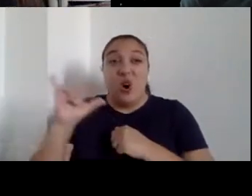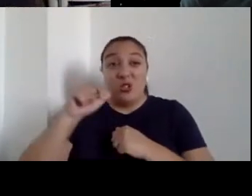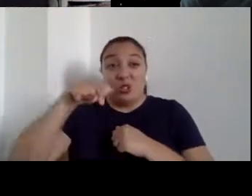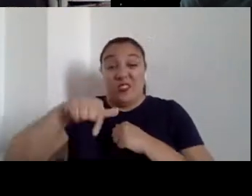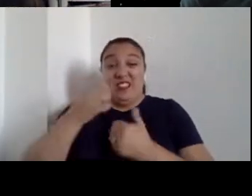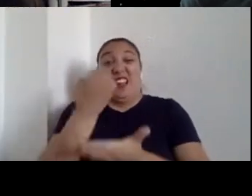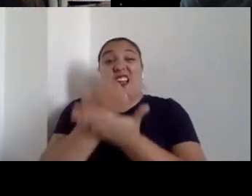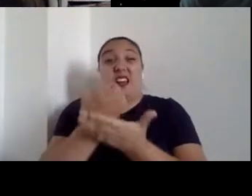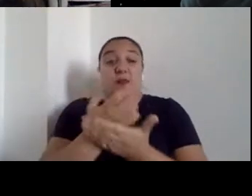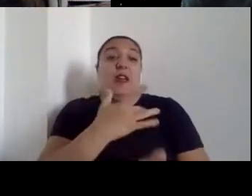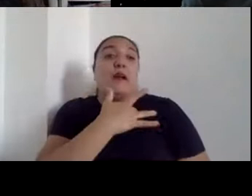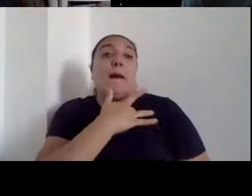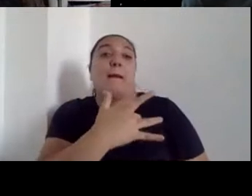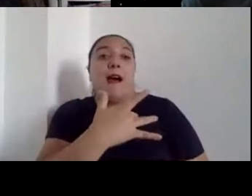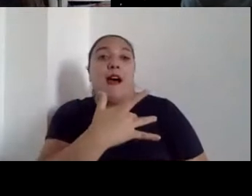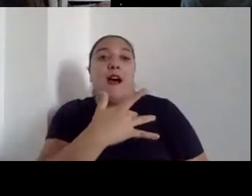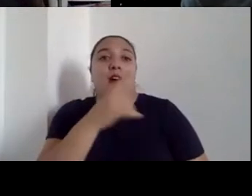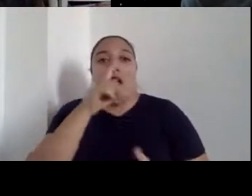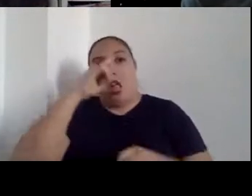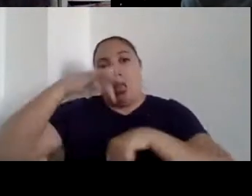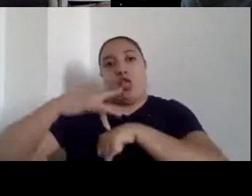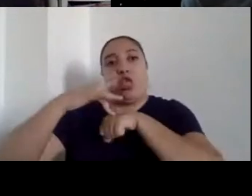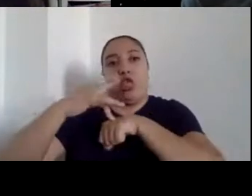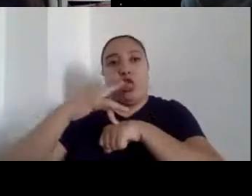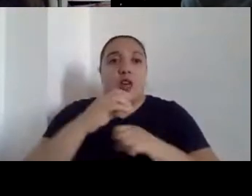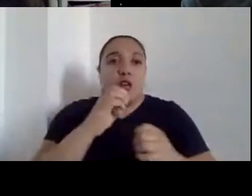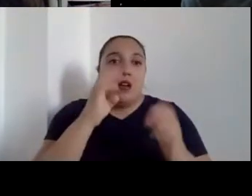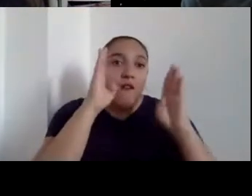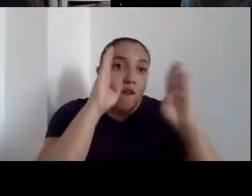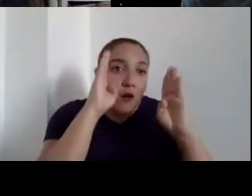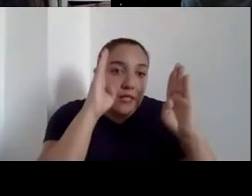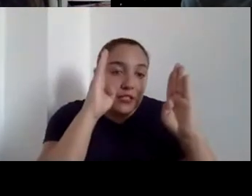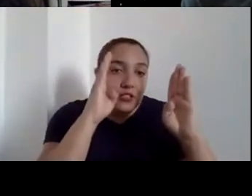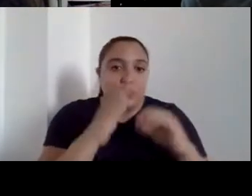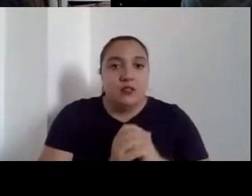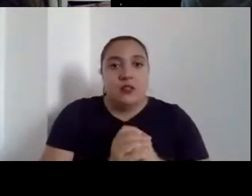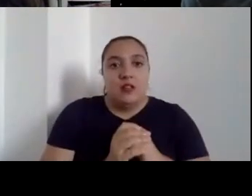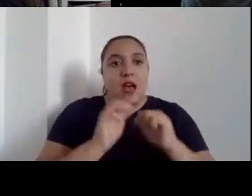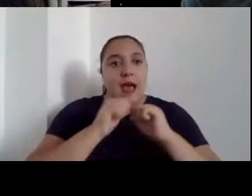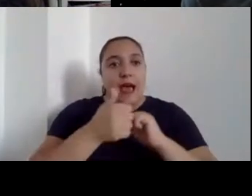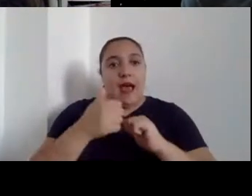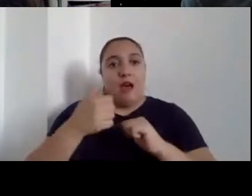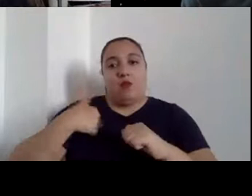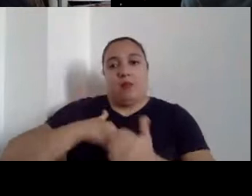shout out to our people is consequential, how we pay attention is consequential, so